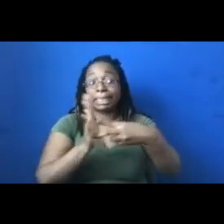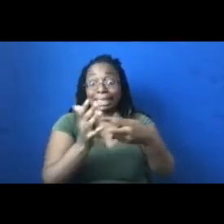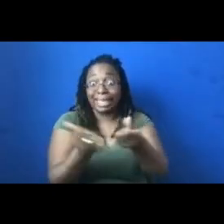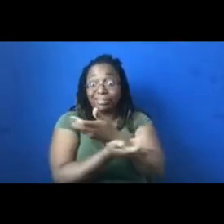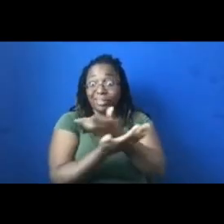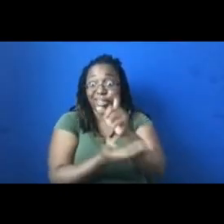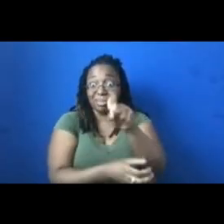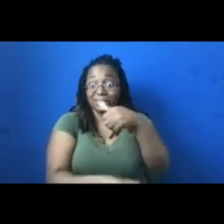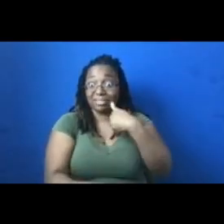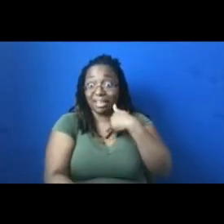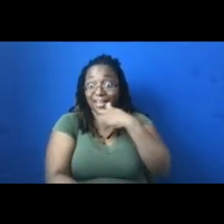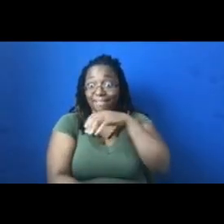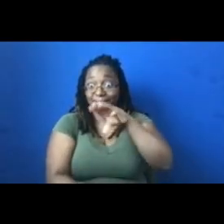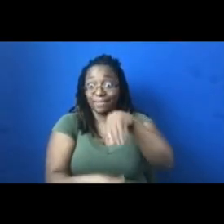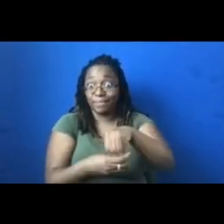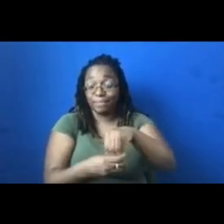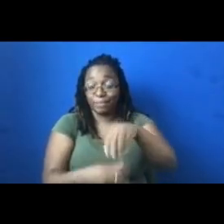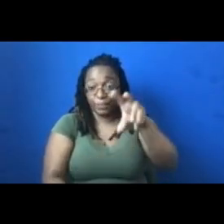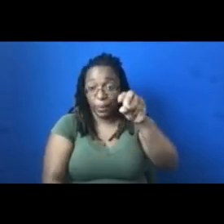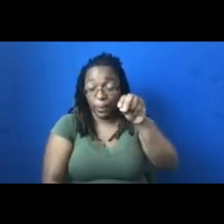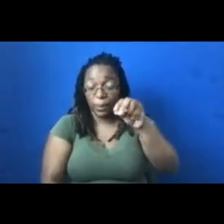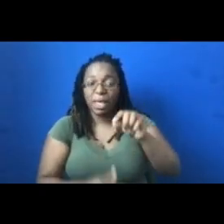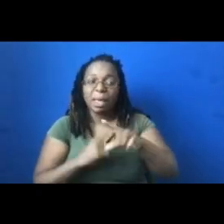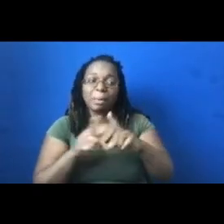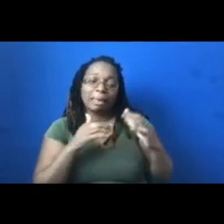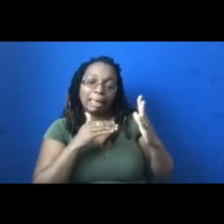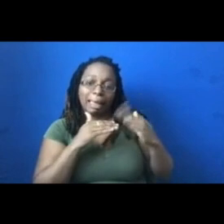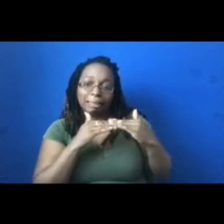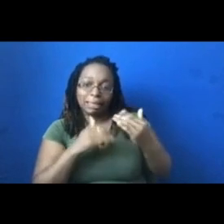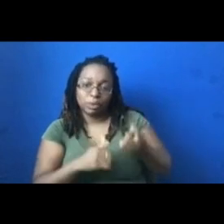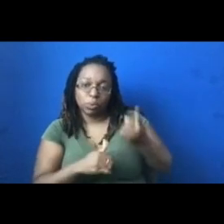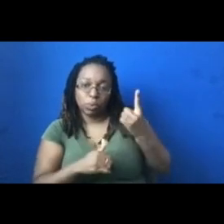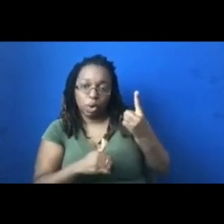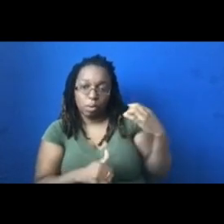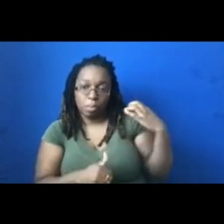But at least one employer must be present to be successful